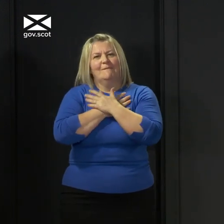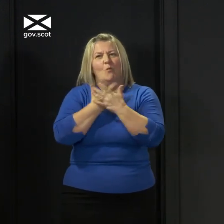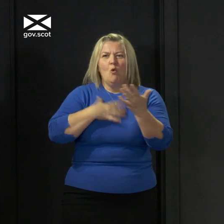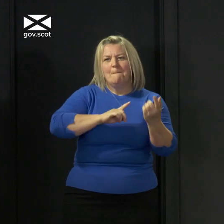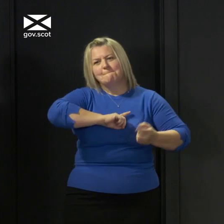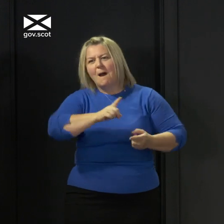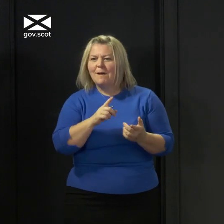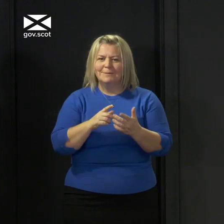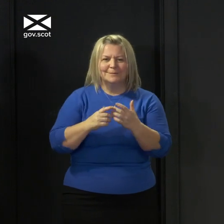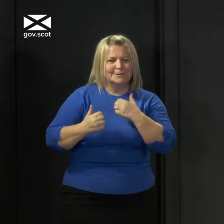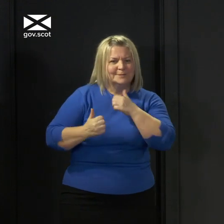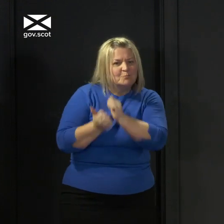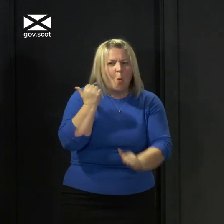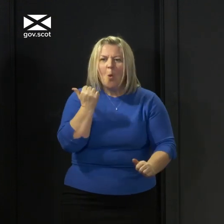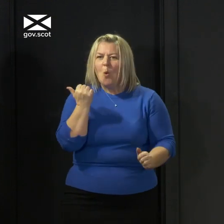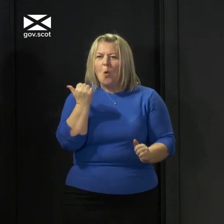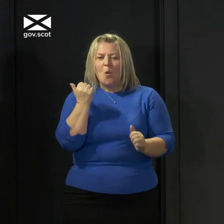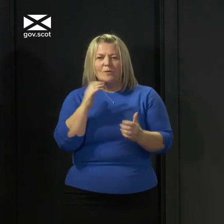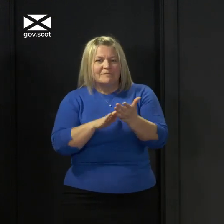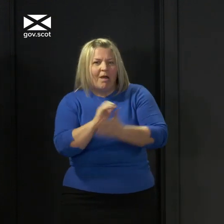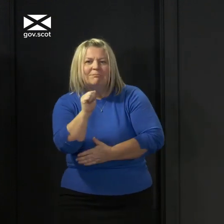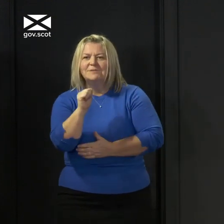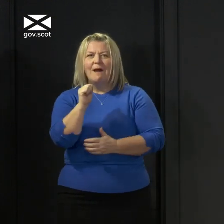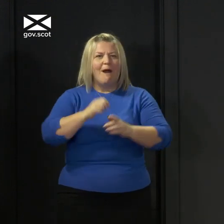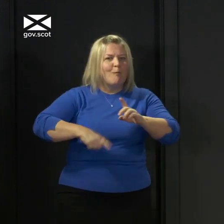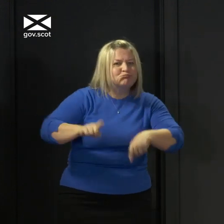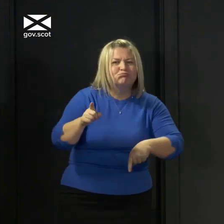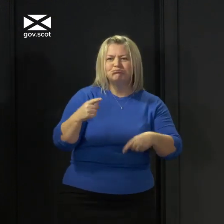culture and and how we use our leisure time but it would be wrong for me to